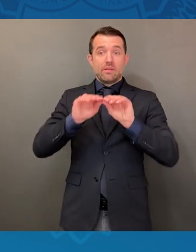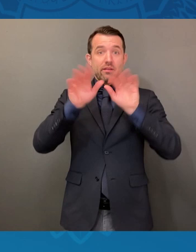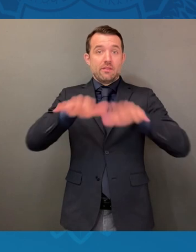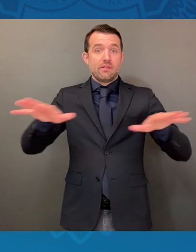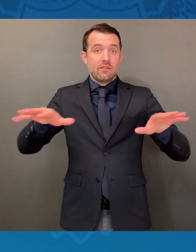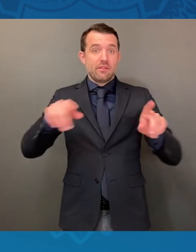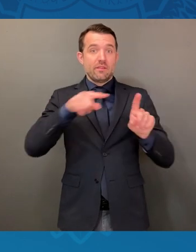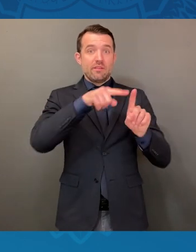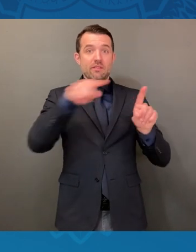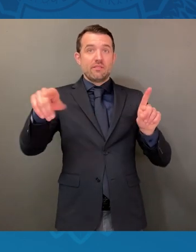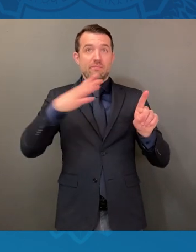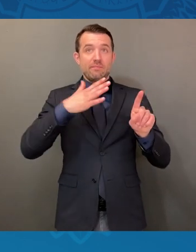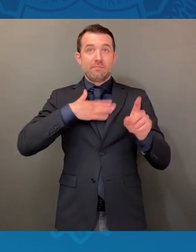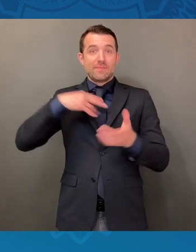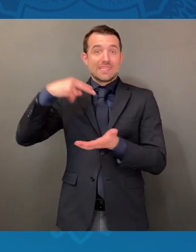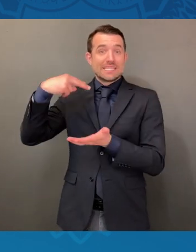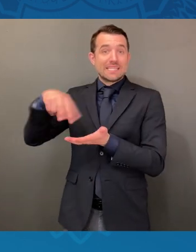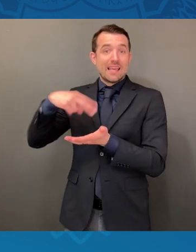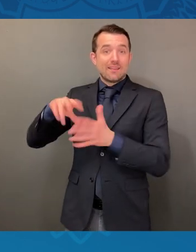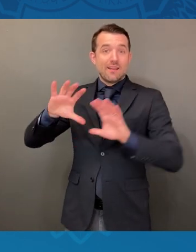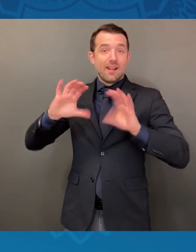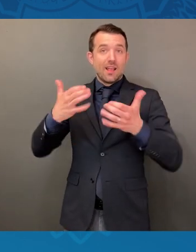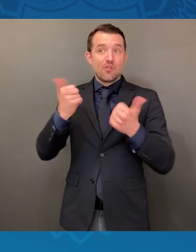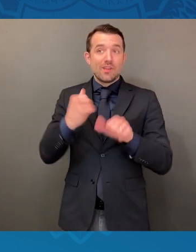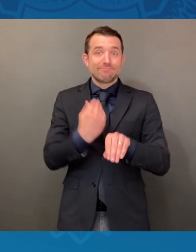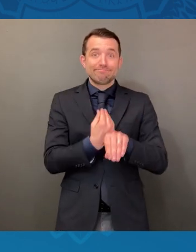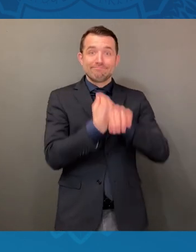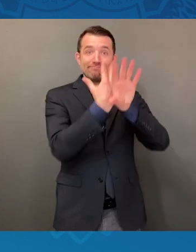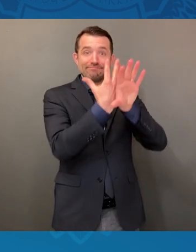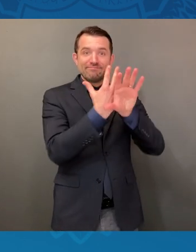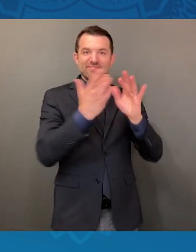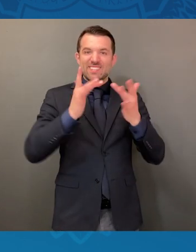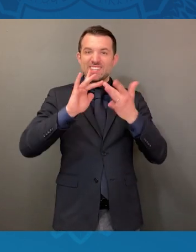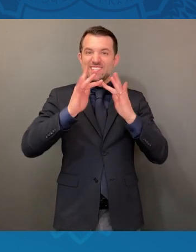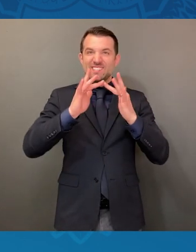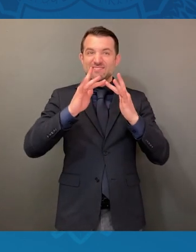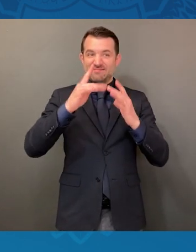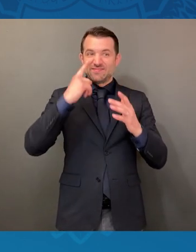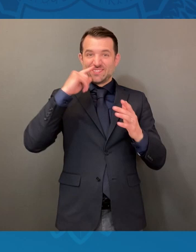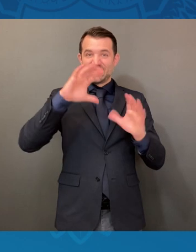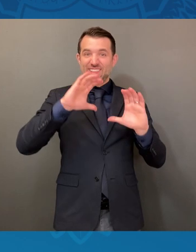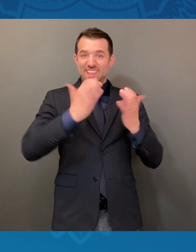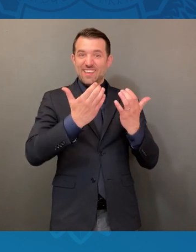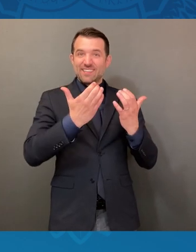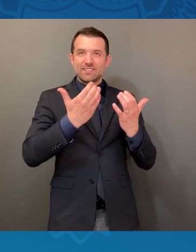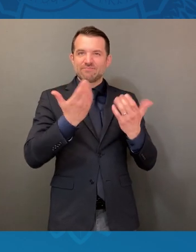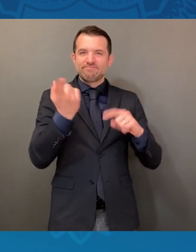but that also failed due to the failure of connectivity. Bringing better and affordable internet to the parish